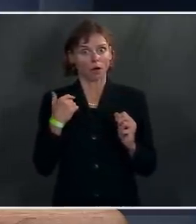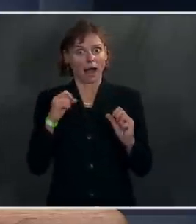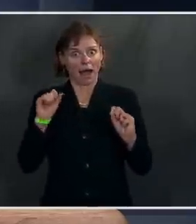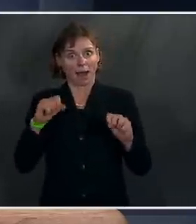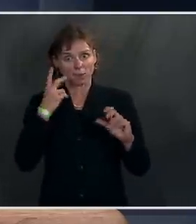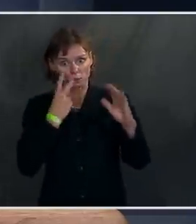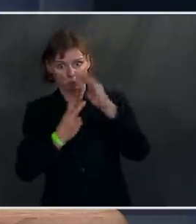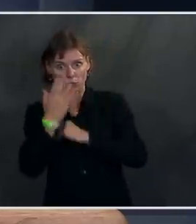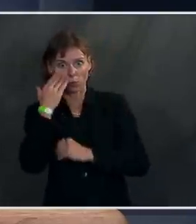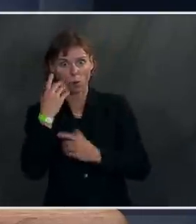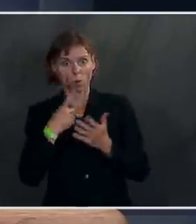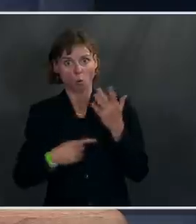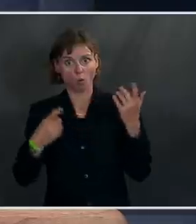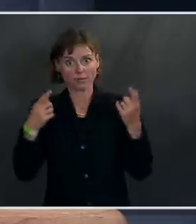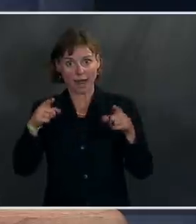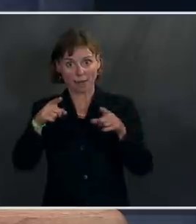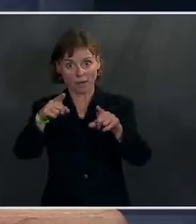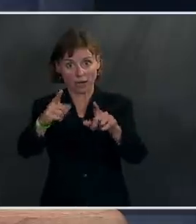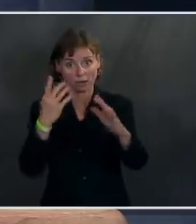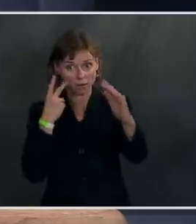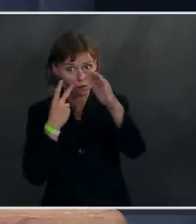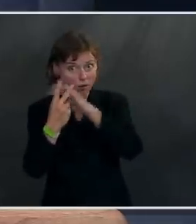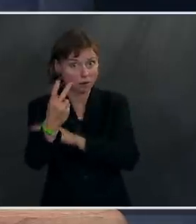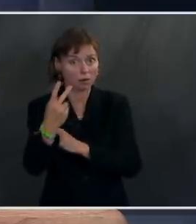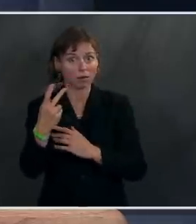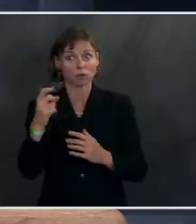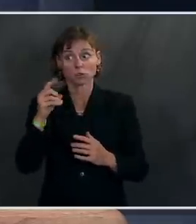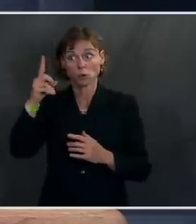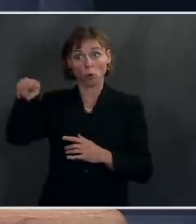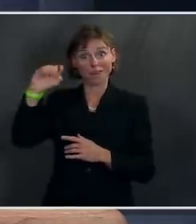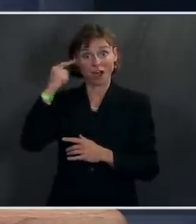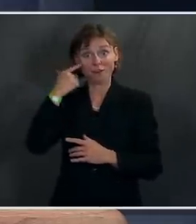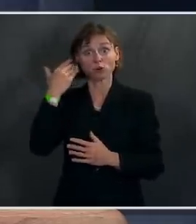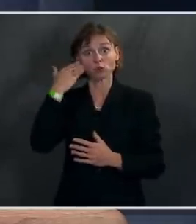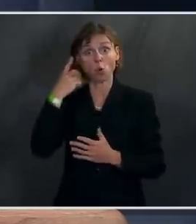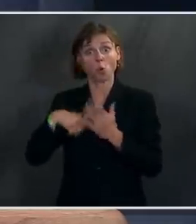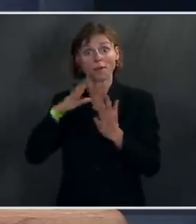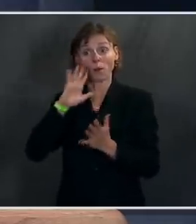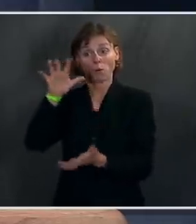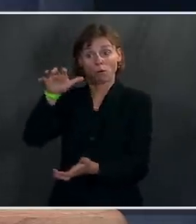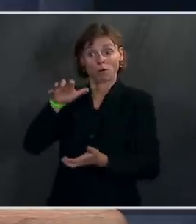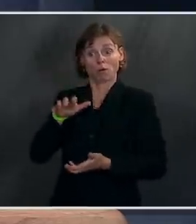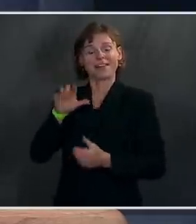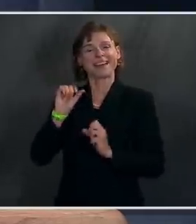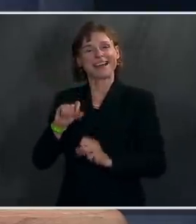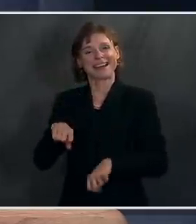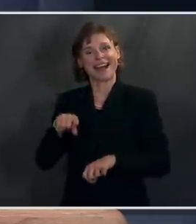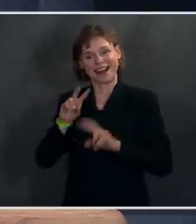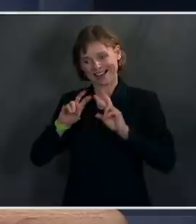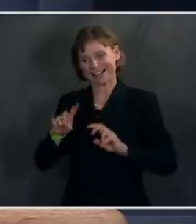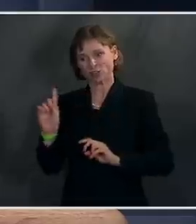and local officials know what's coming to them and they can assess where to distribute it in their states.